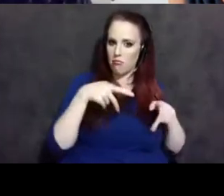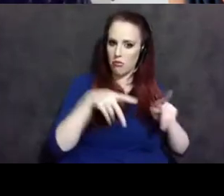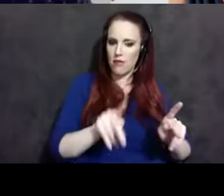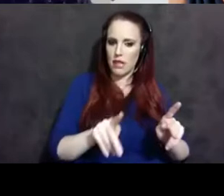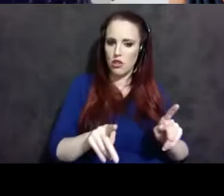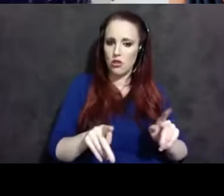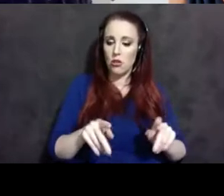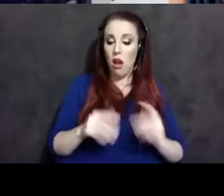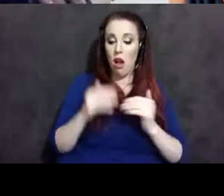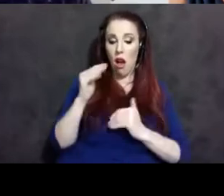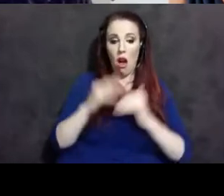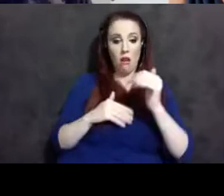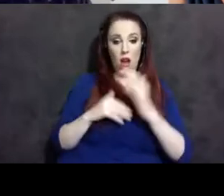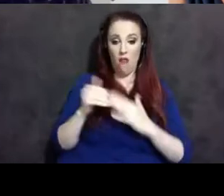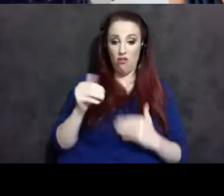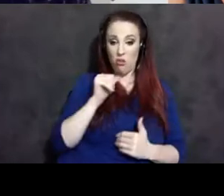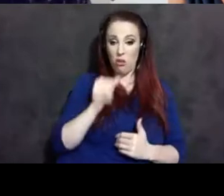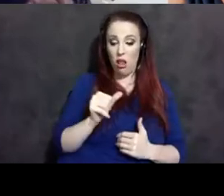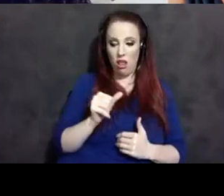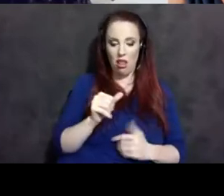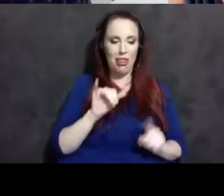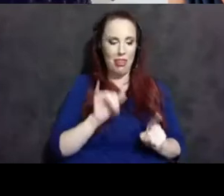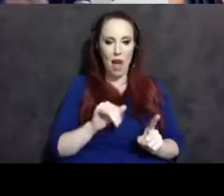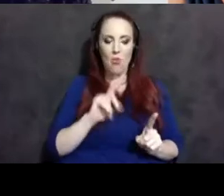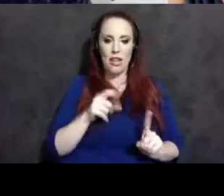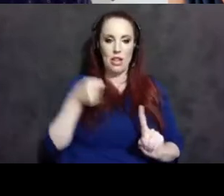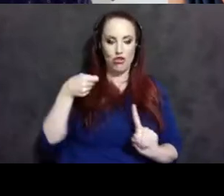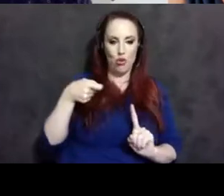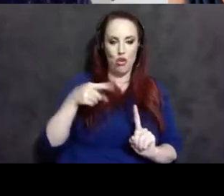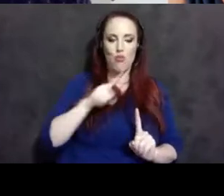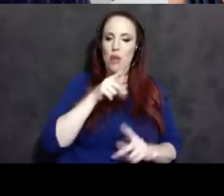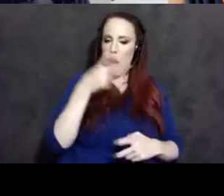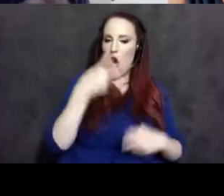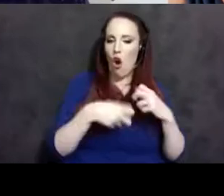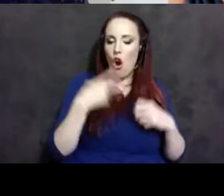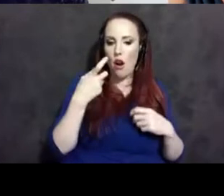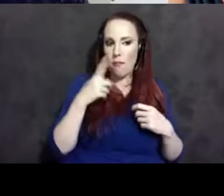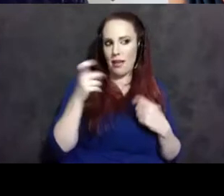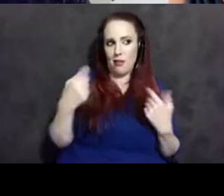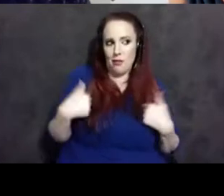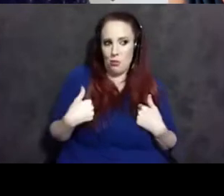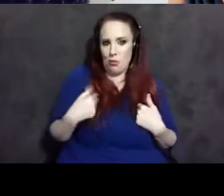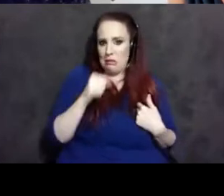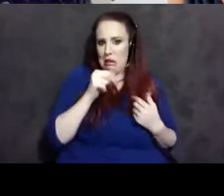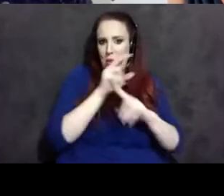very, very triggering and very difficult. Because we never had to be uncomfortable.